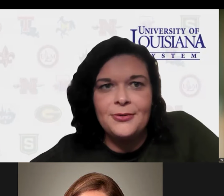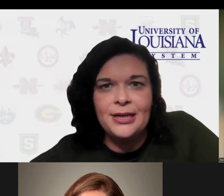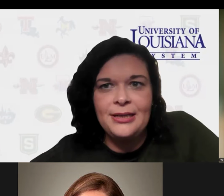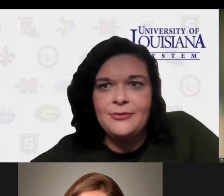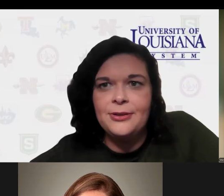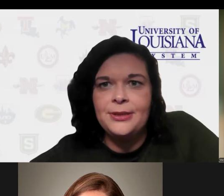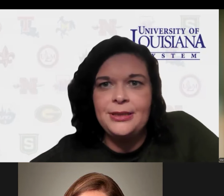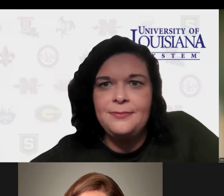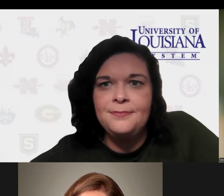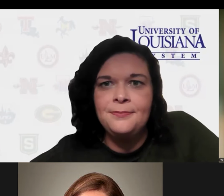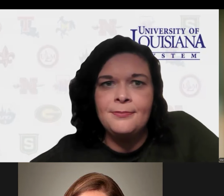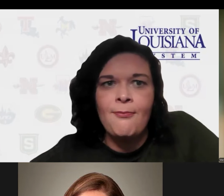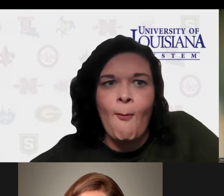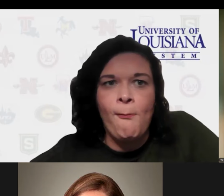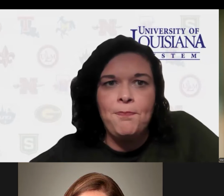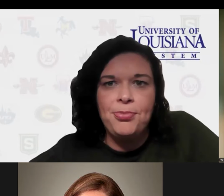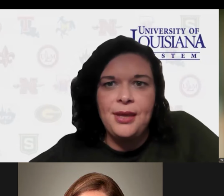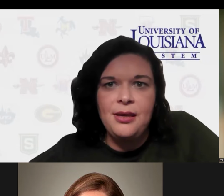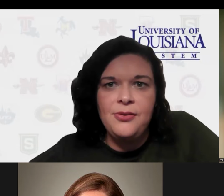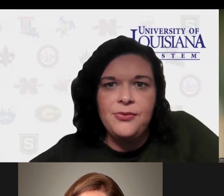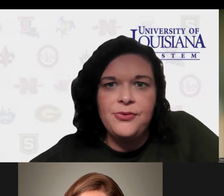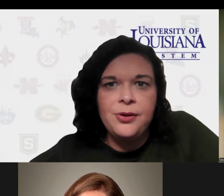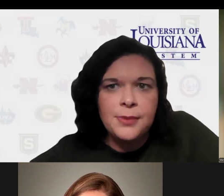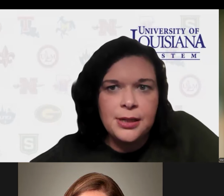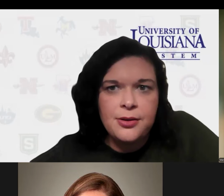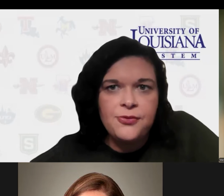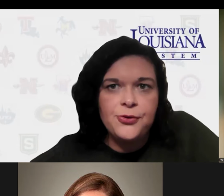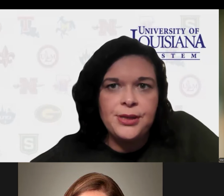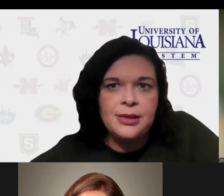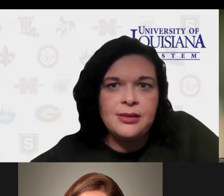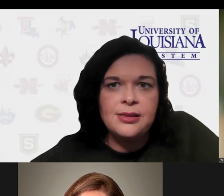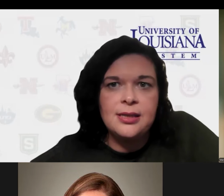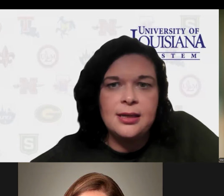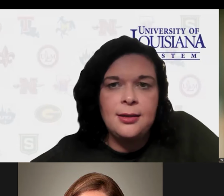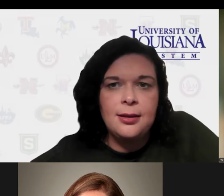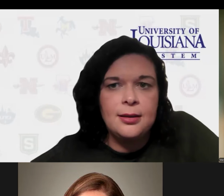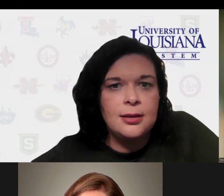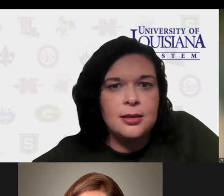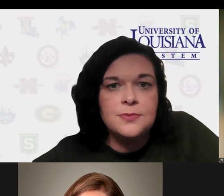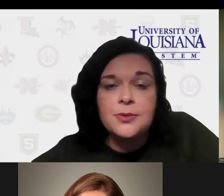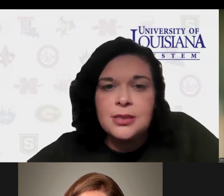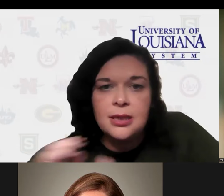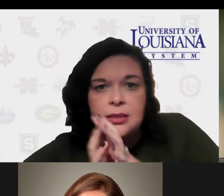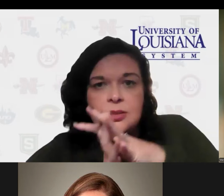All right, everyone. Thank you so much for joining us today. I am so excited